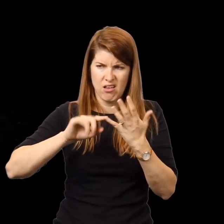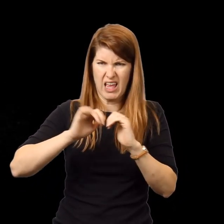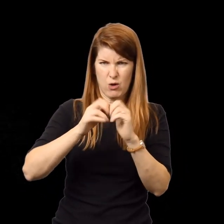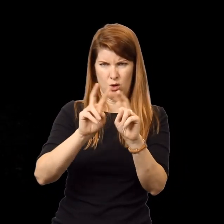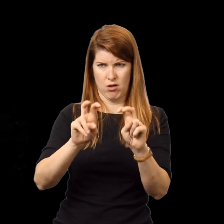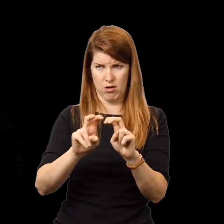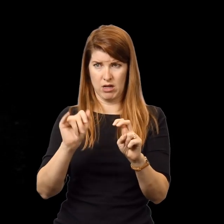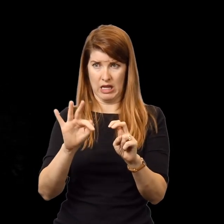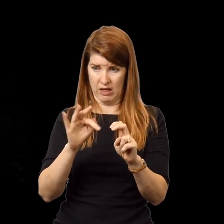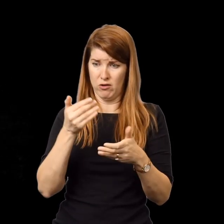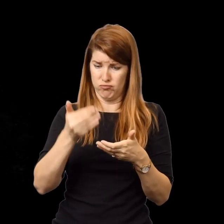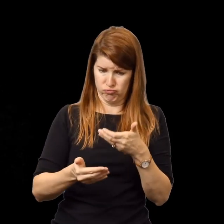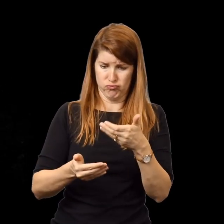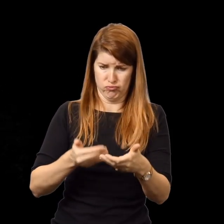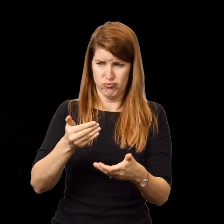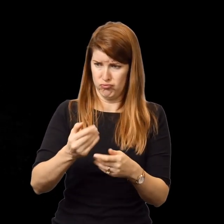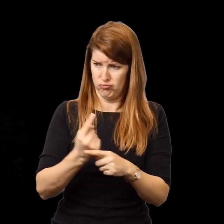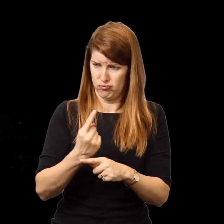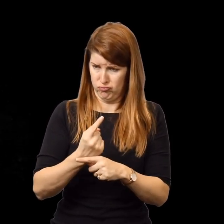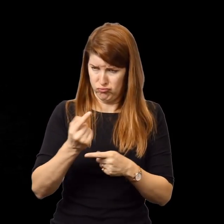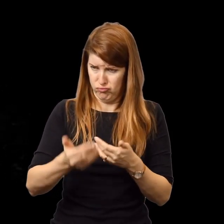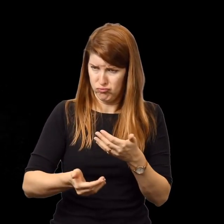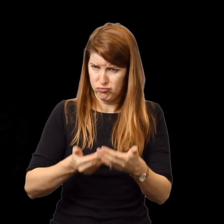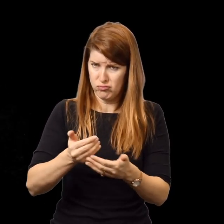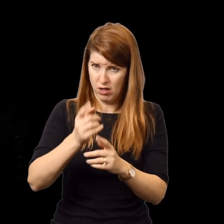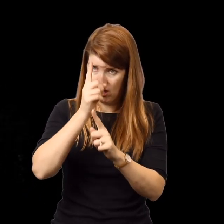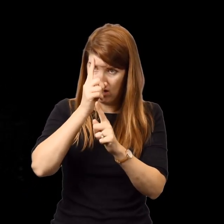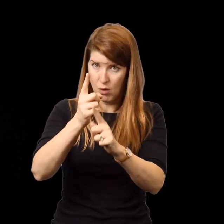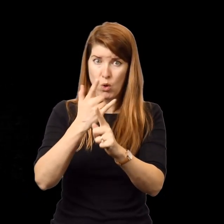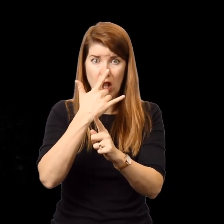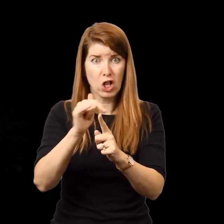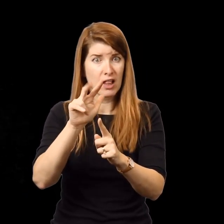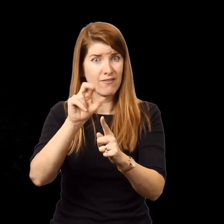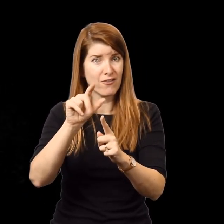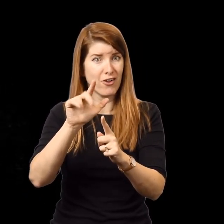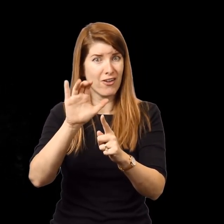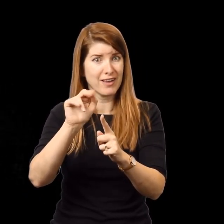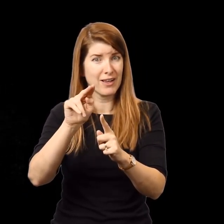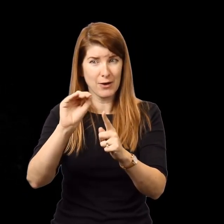How do I know if I'm progressing along the way and at the end it's going to look like a volcano.